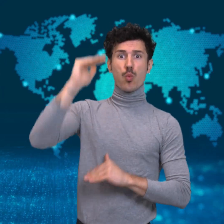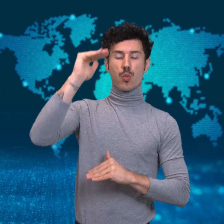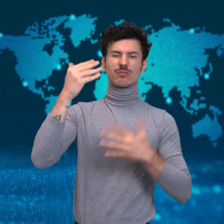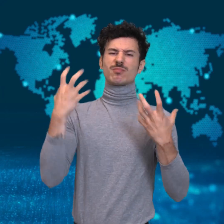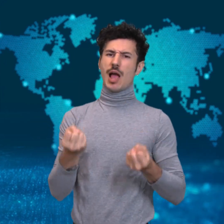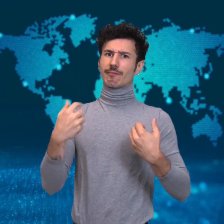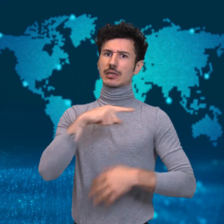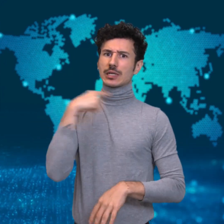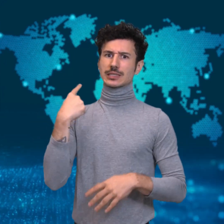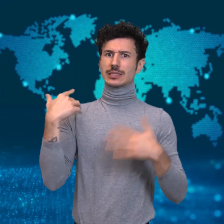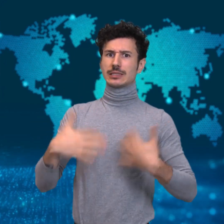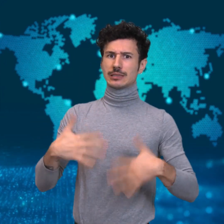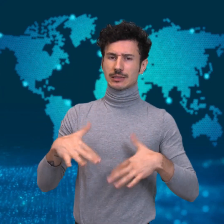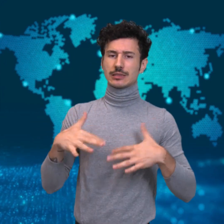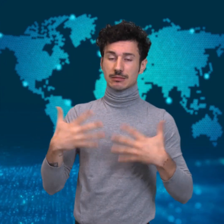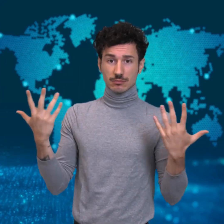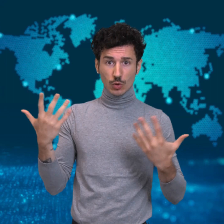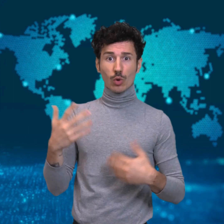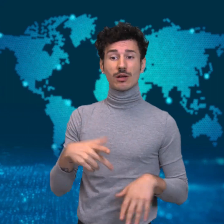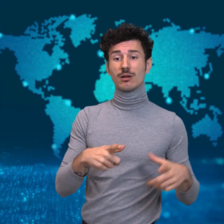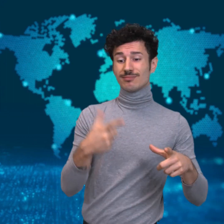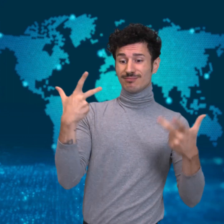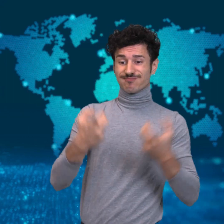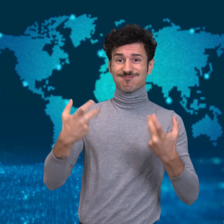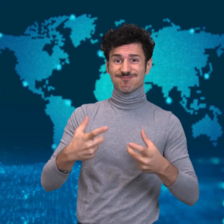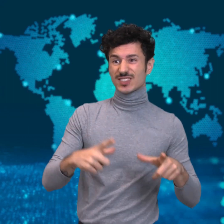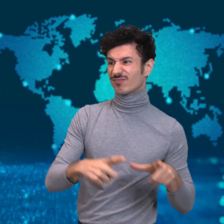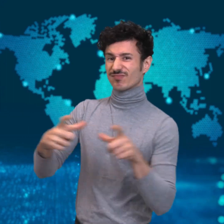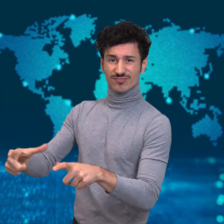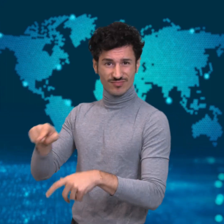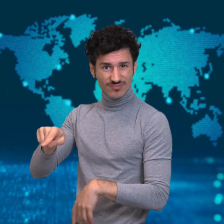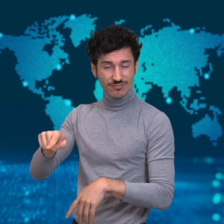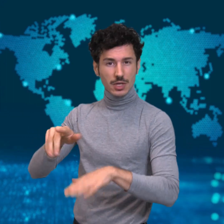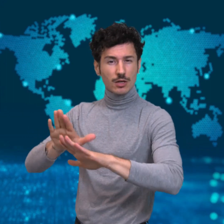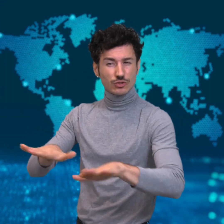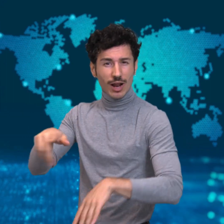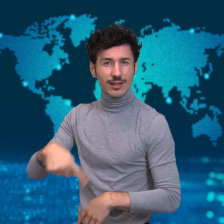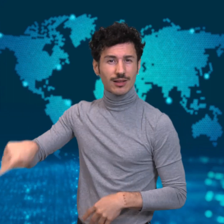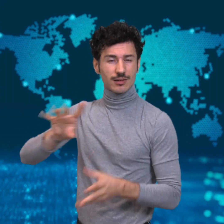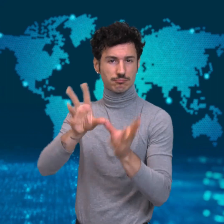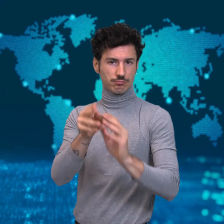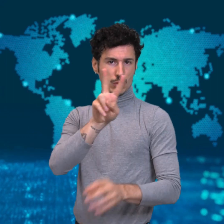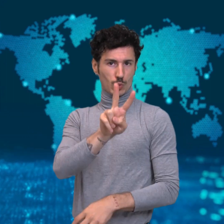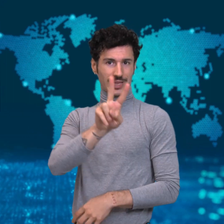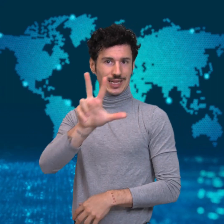eating their porridge and were rushed to the hospital.